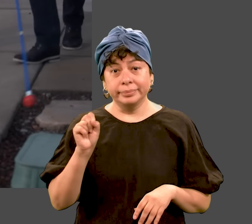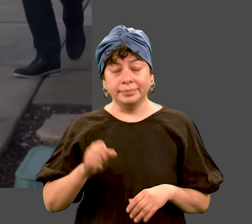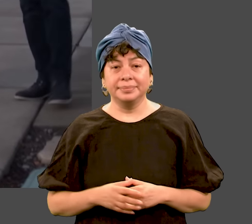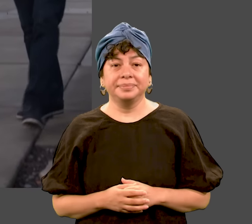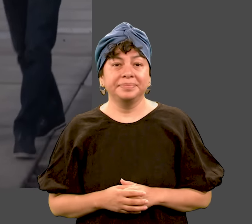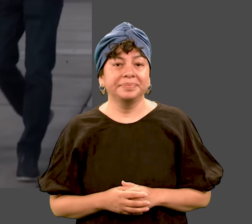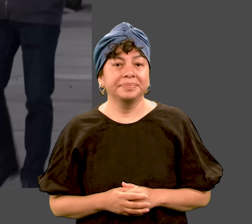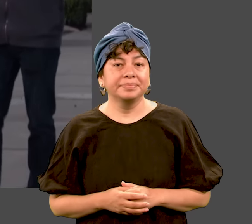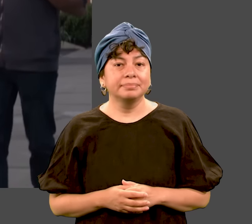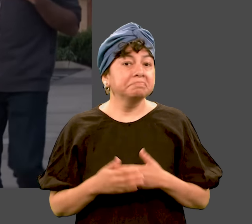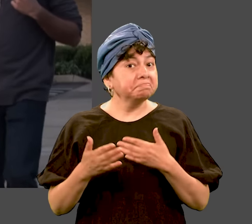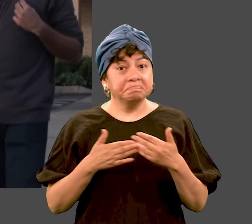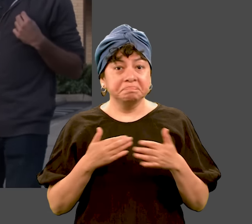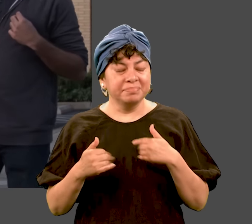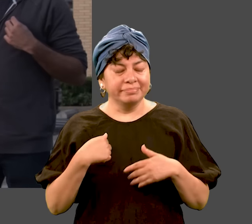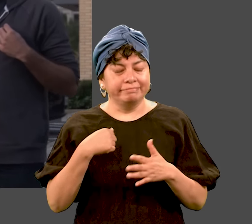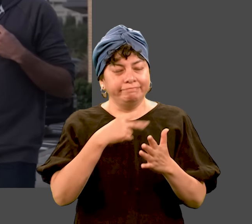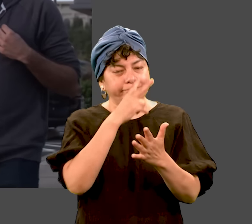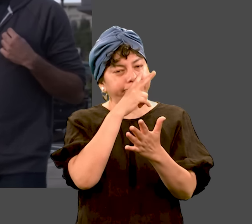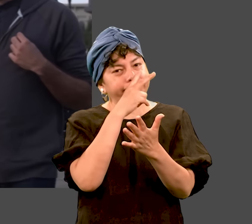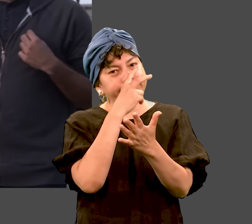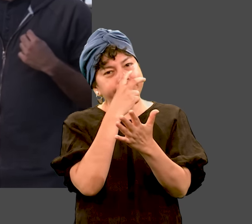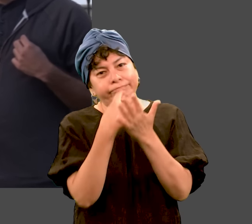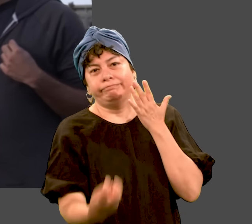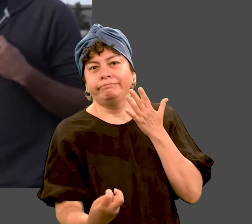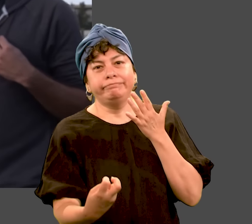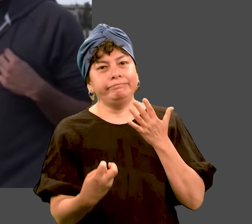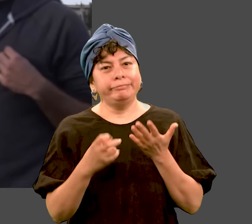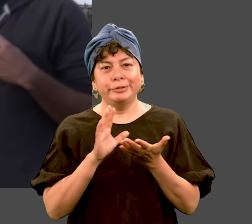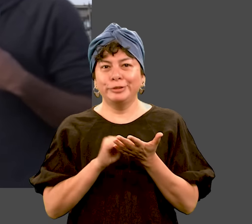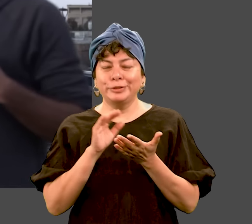Needless to say, I have a vested interest in learning this new language.